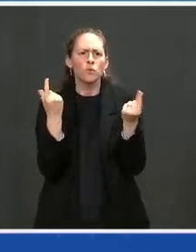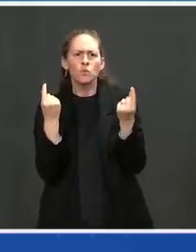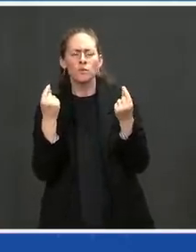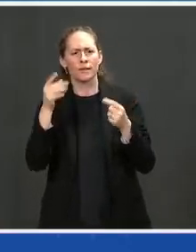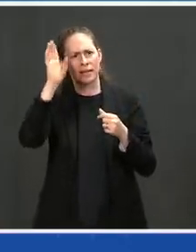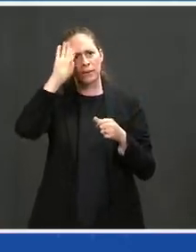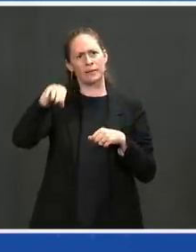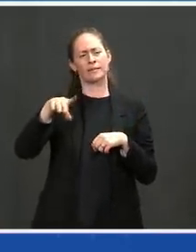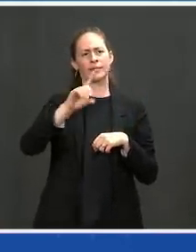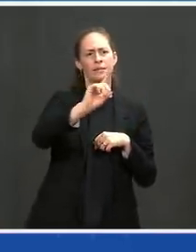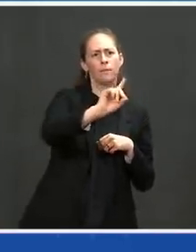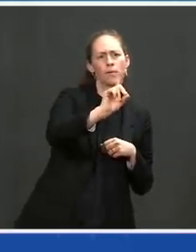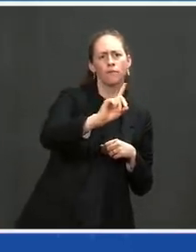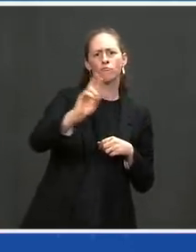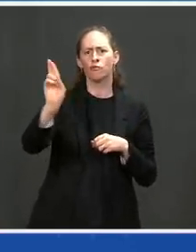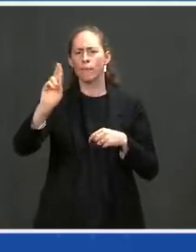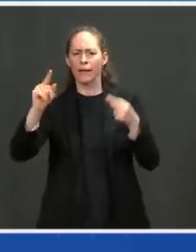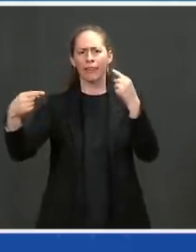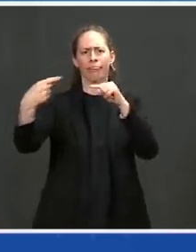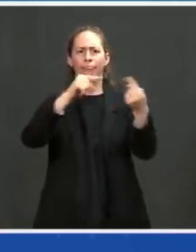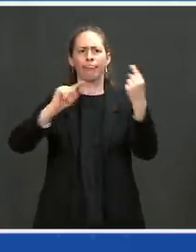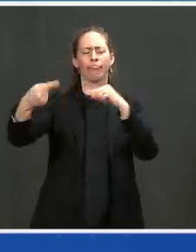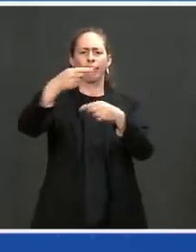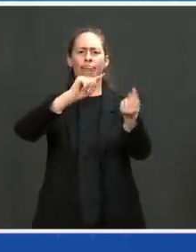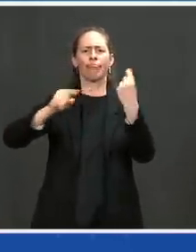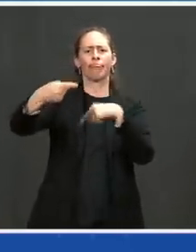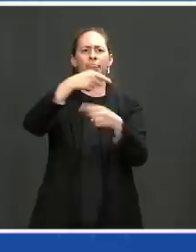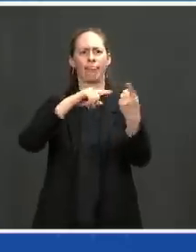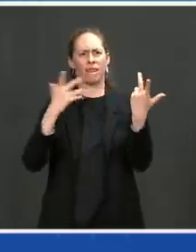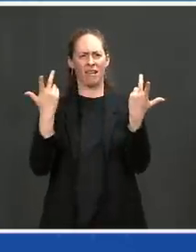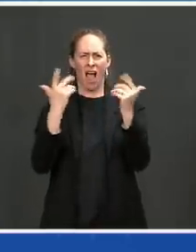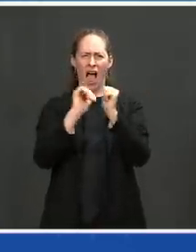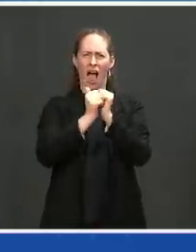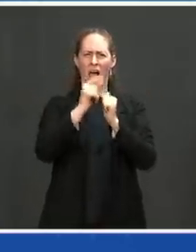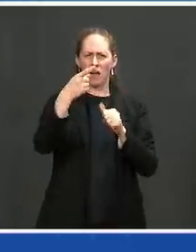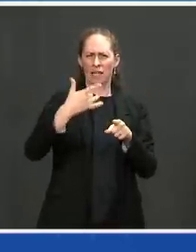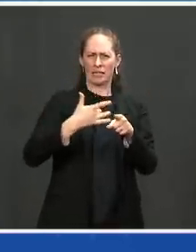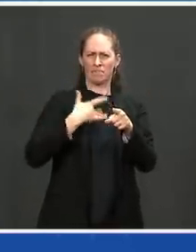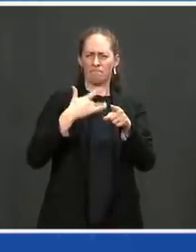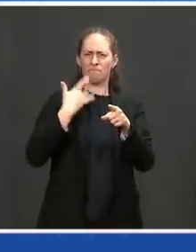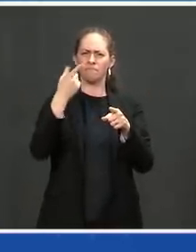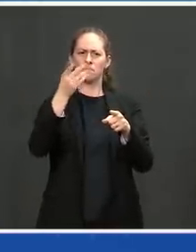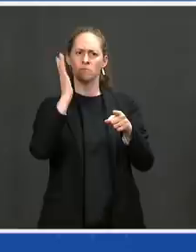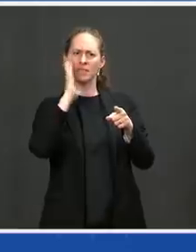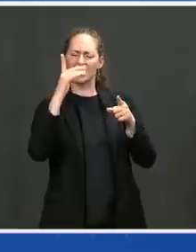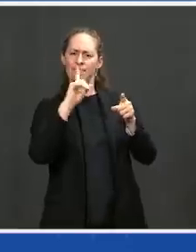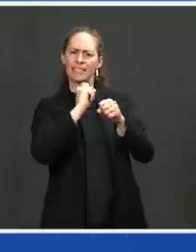How far are you willing to go to achieve those promises that you made to the American people? The President: Well, I'm going to --